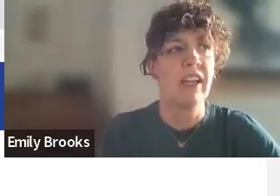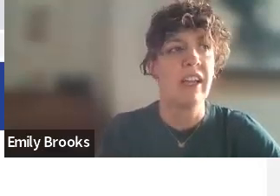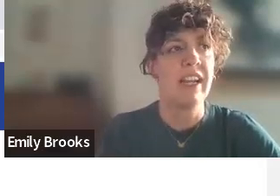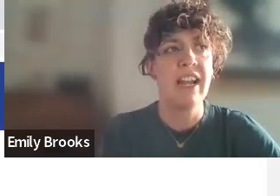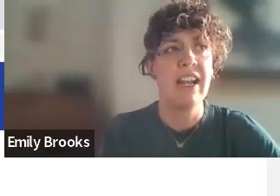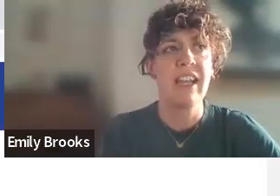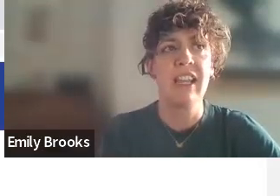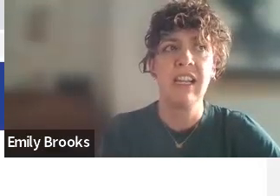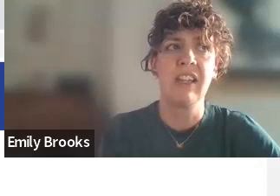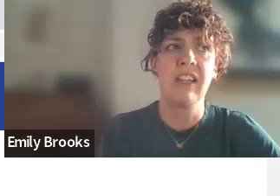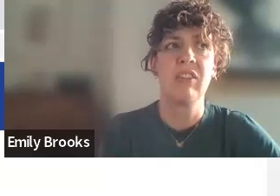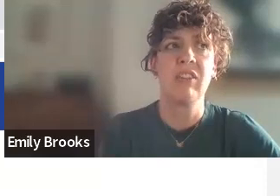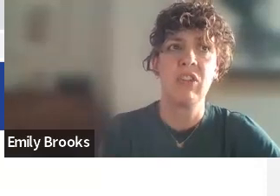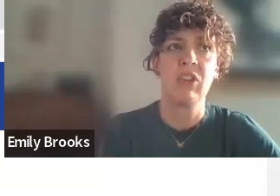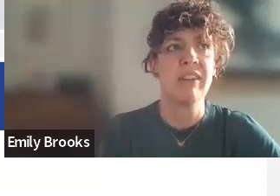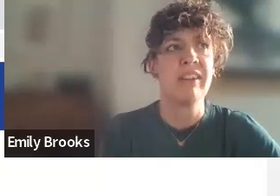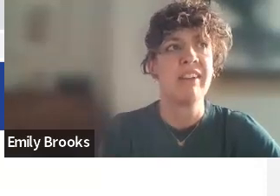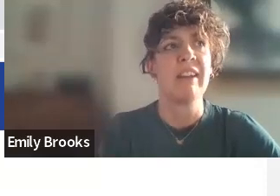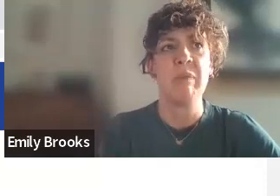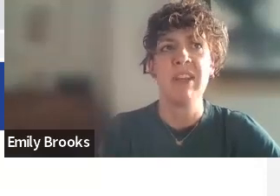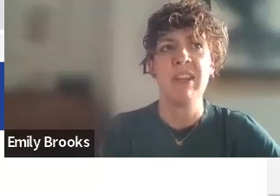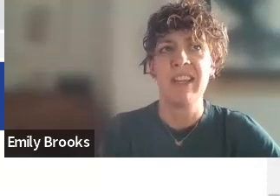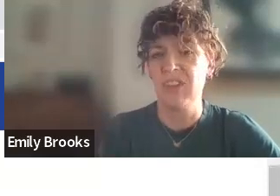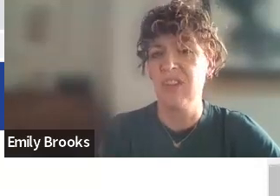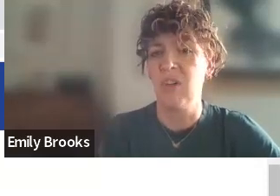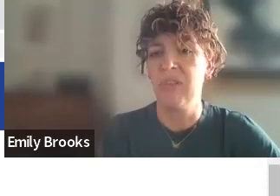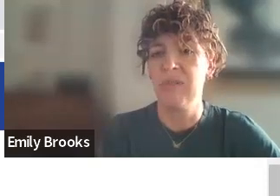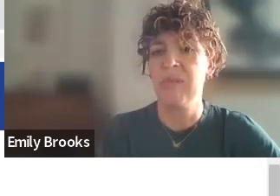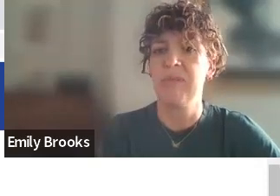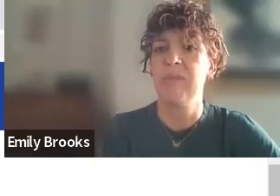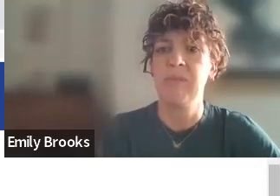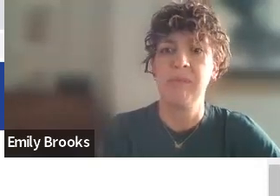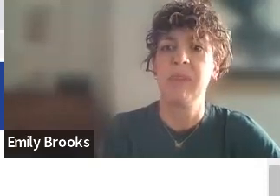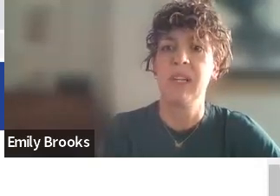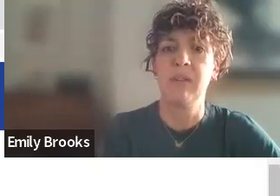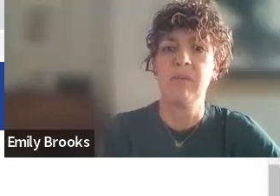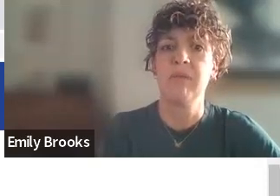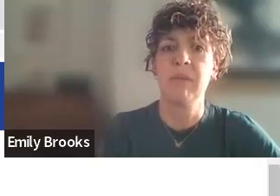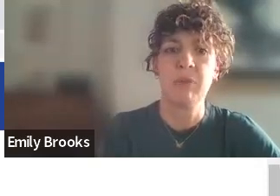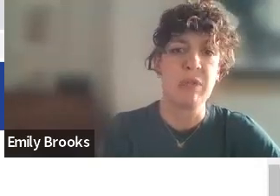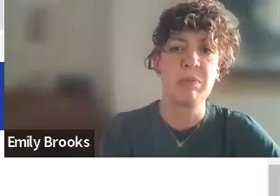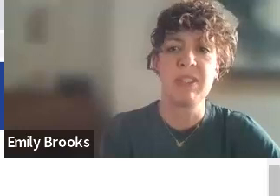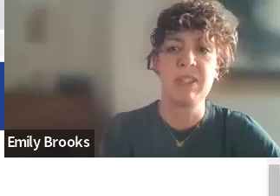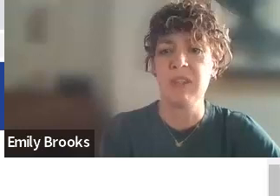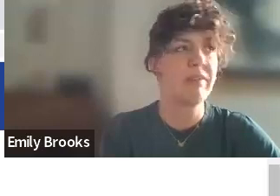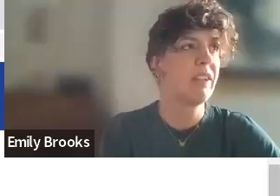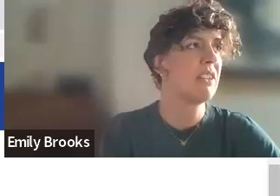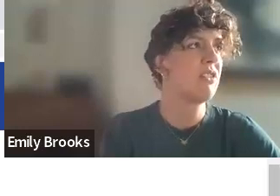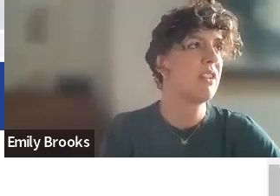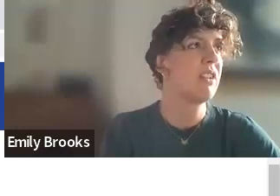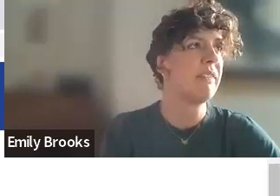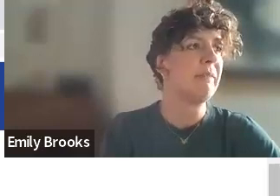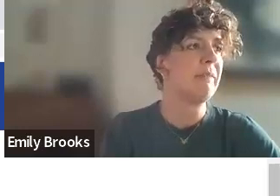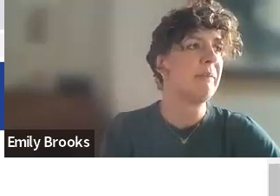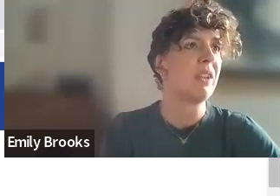And again, it can link to the next section on speech perception, etc.